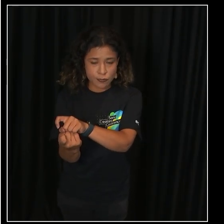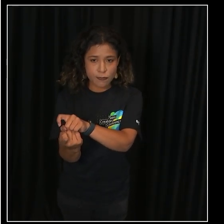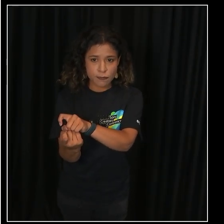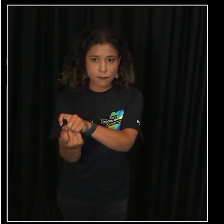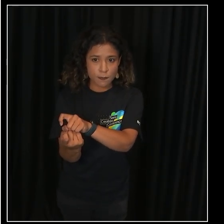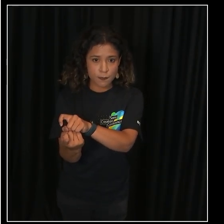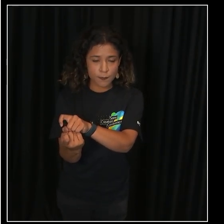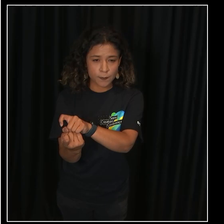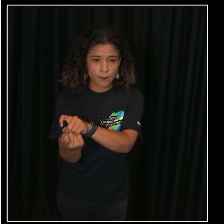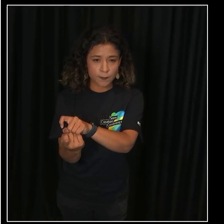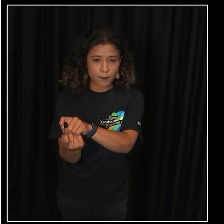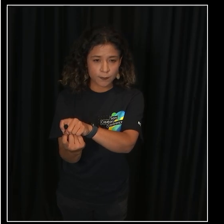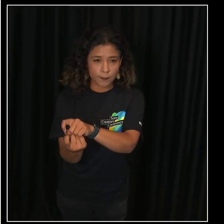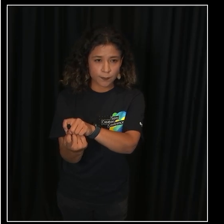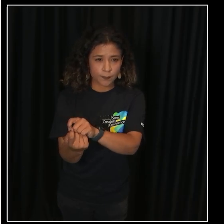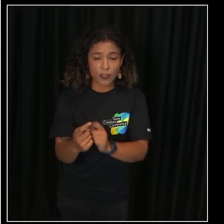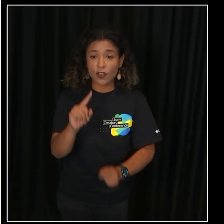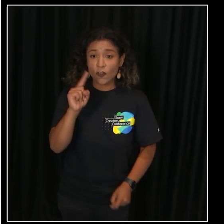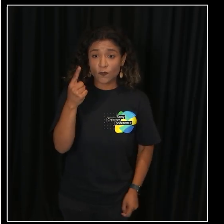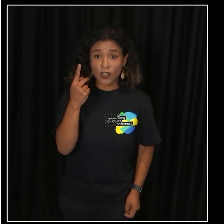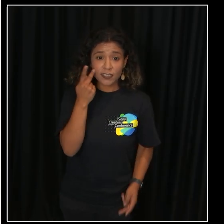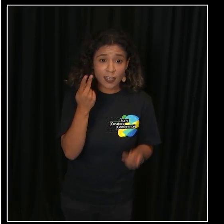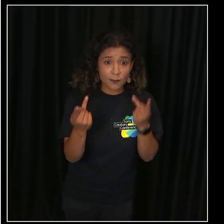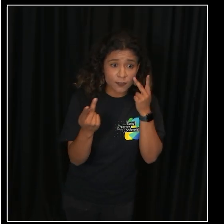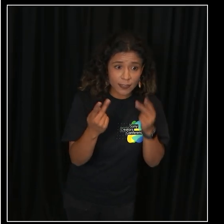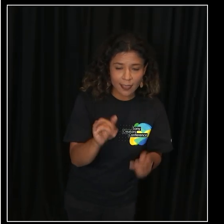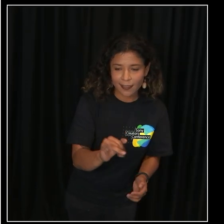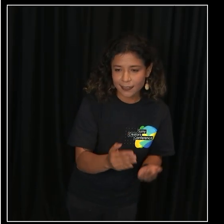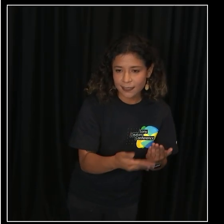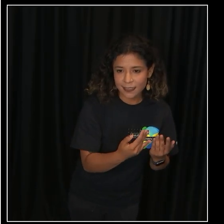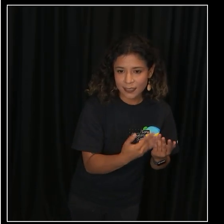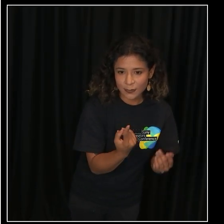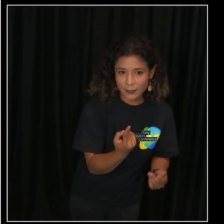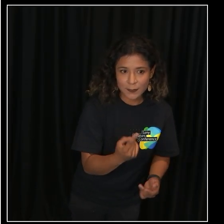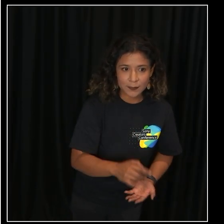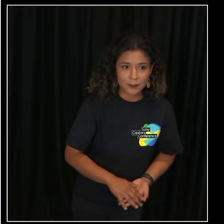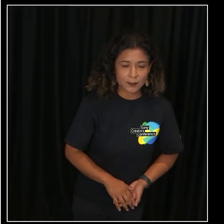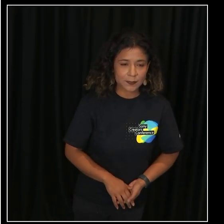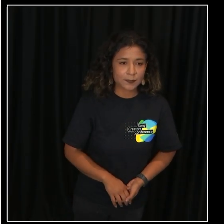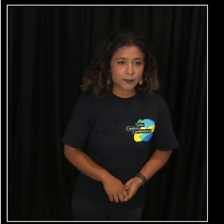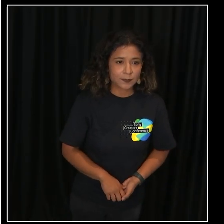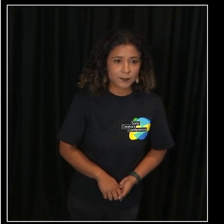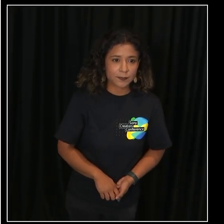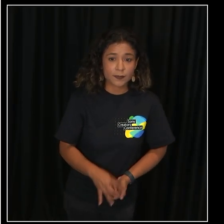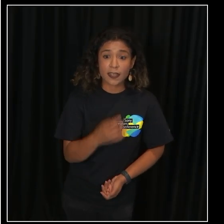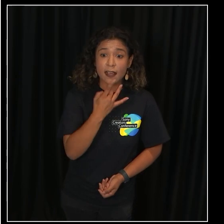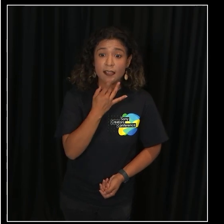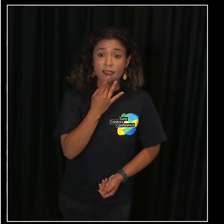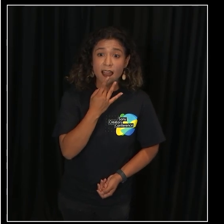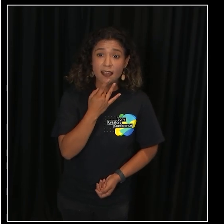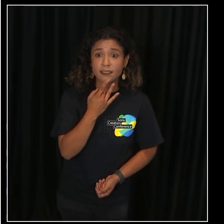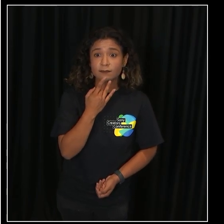Now, the first key observation, this is the easy one, is light travels in a straight line.